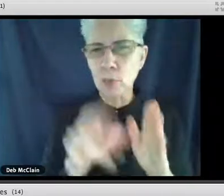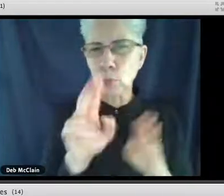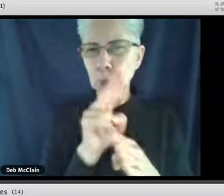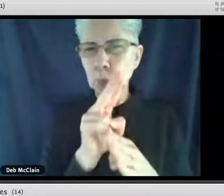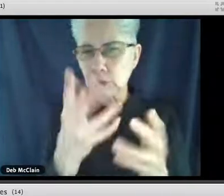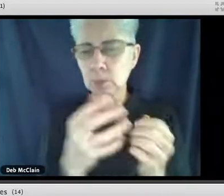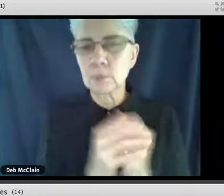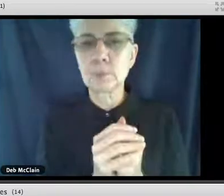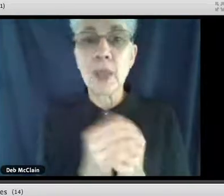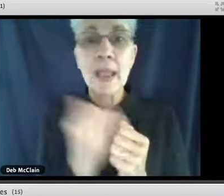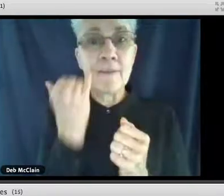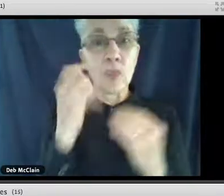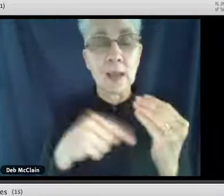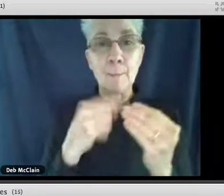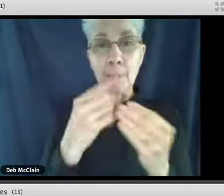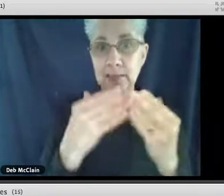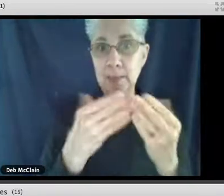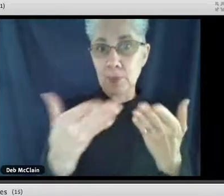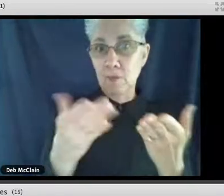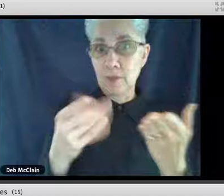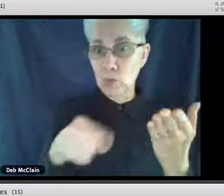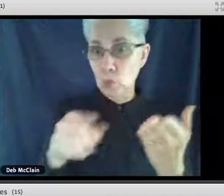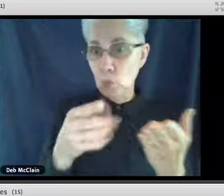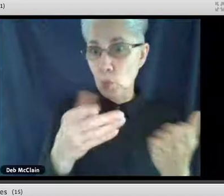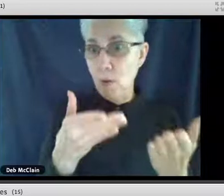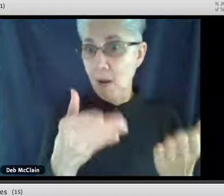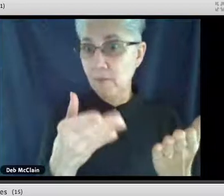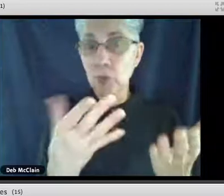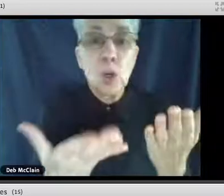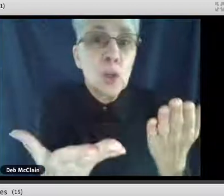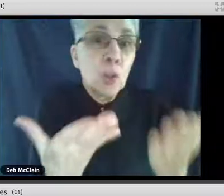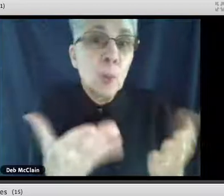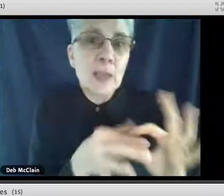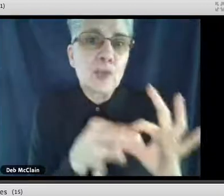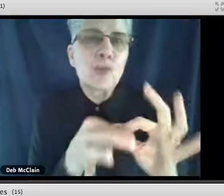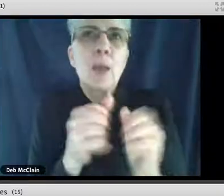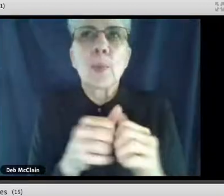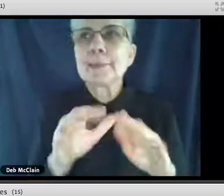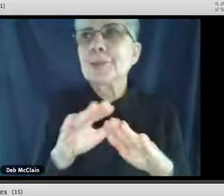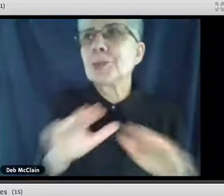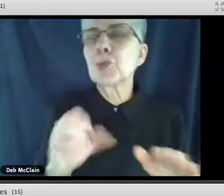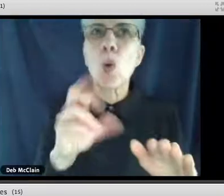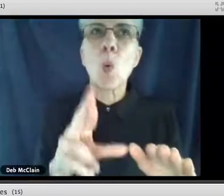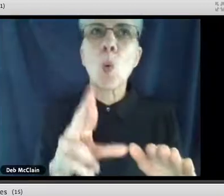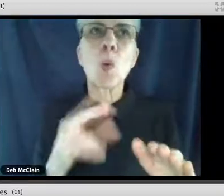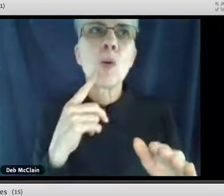If you think about some of the services you offer, you might associate them with children's, or you might associate them with tech services,